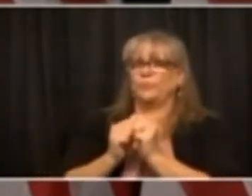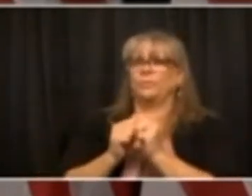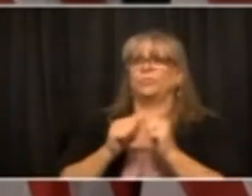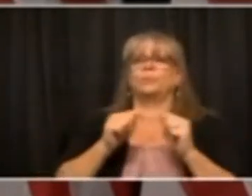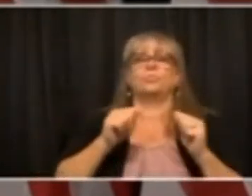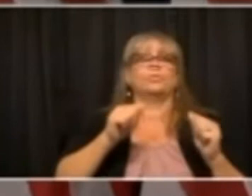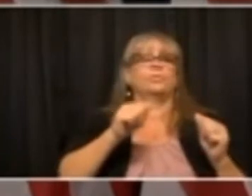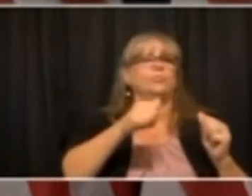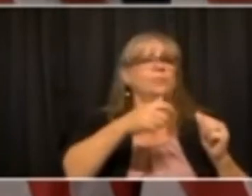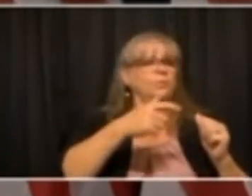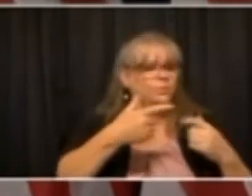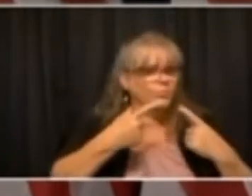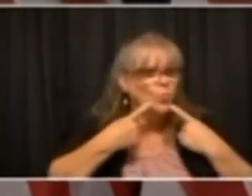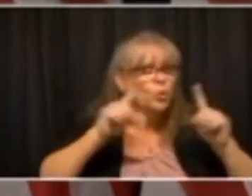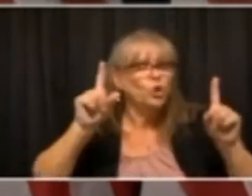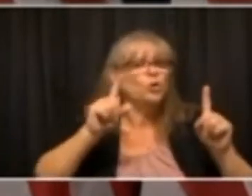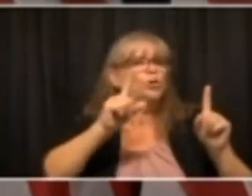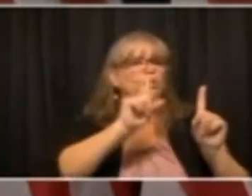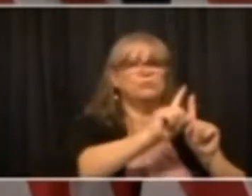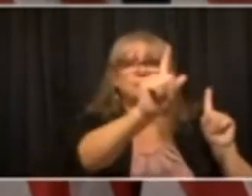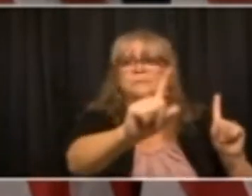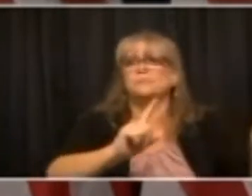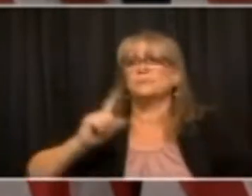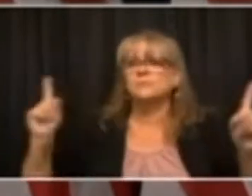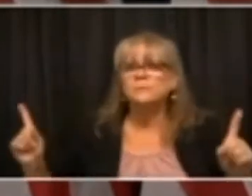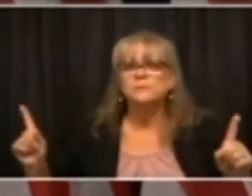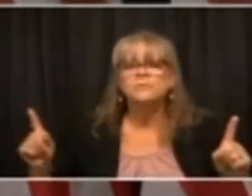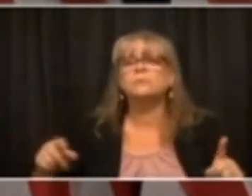there was a water truck brought in for for hand